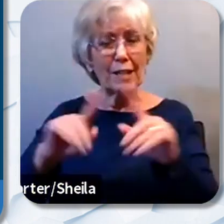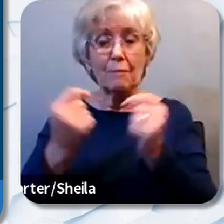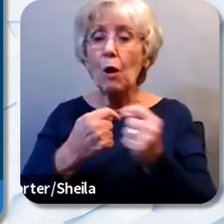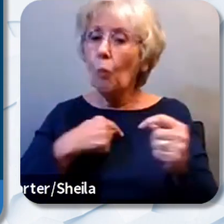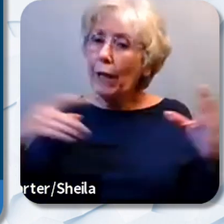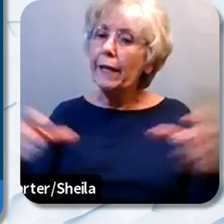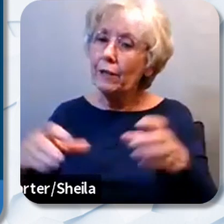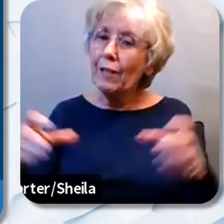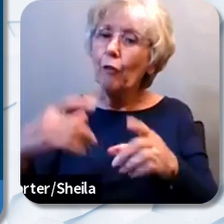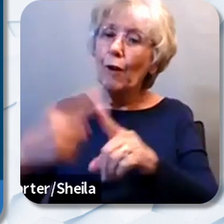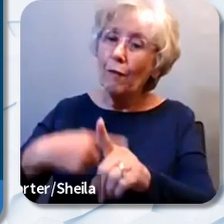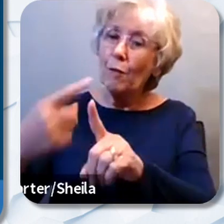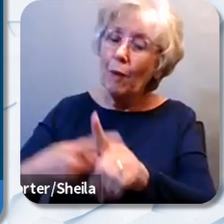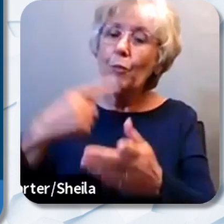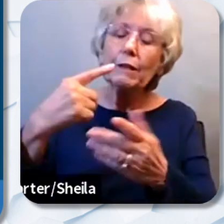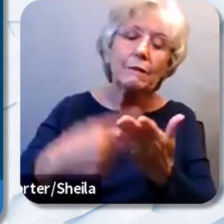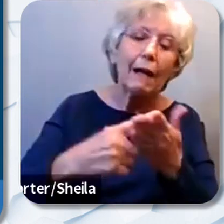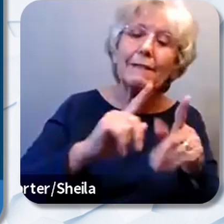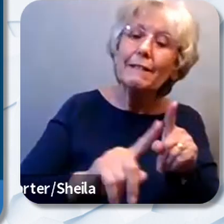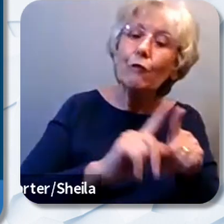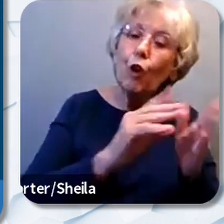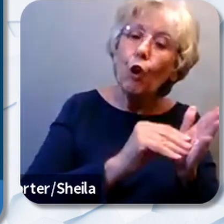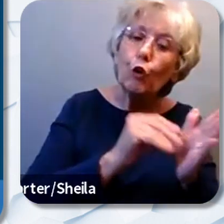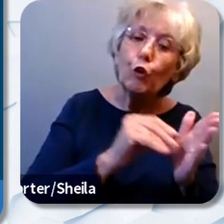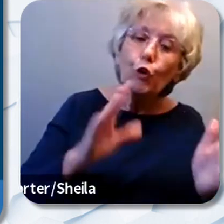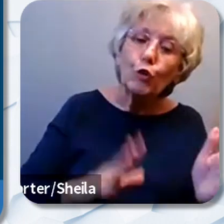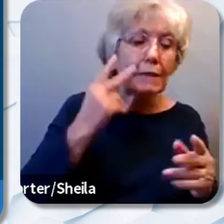and we go over different learners and we we see what's working what's not working, what we could